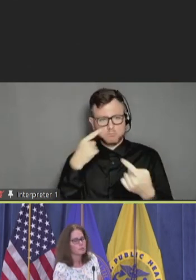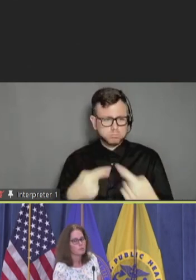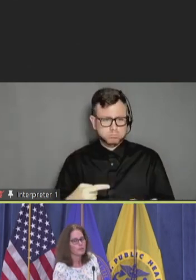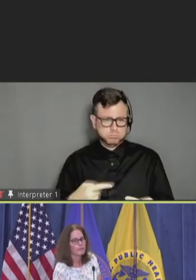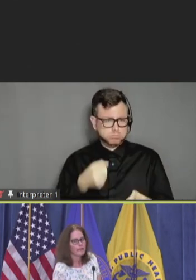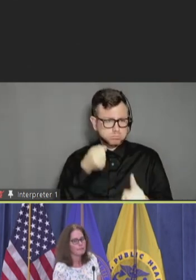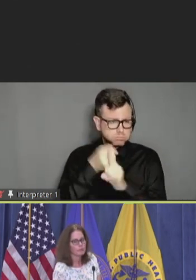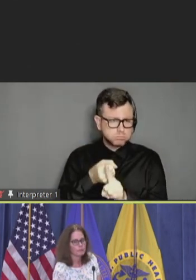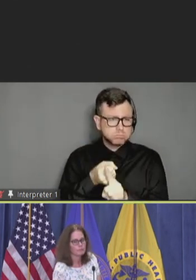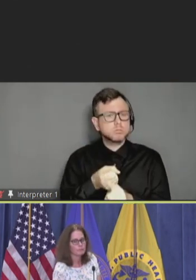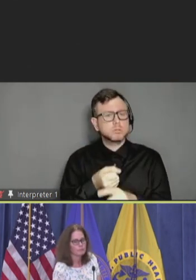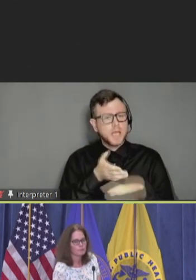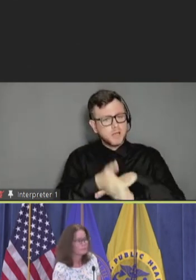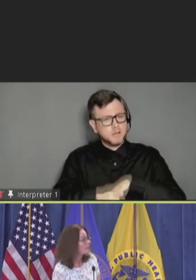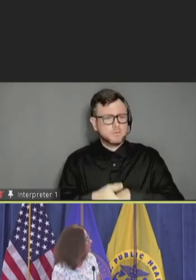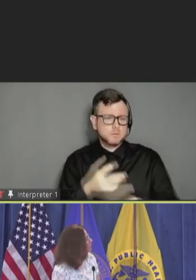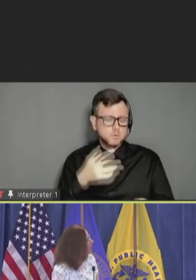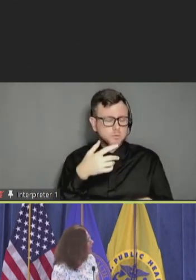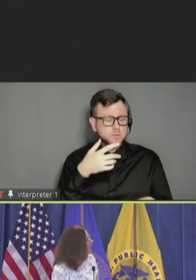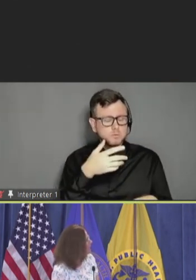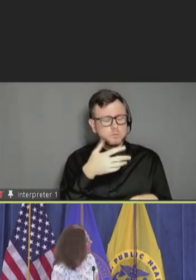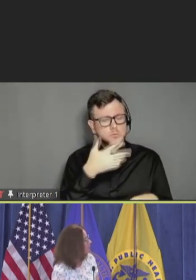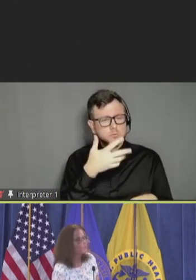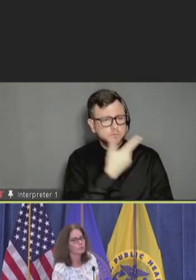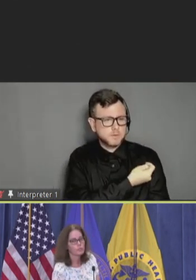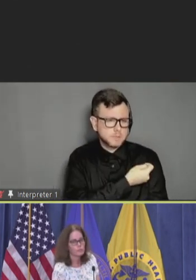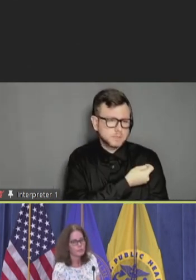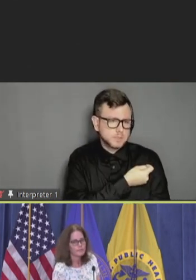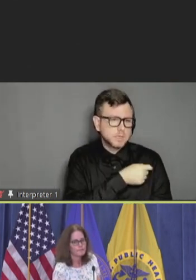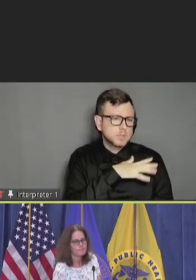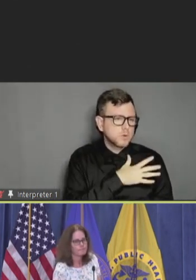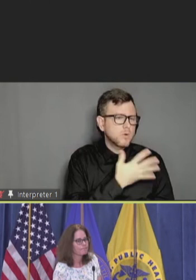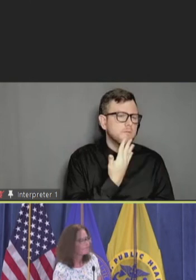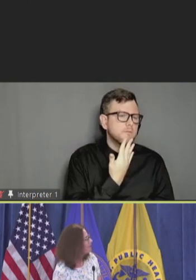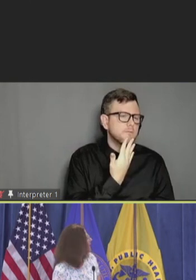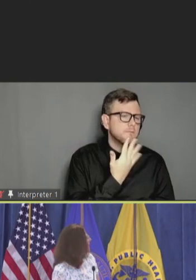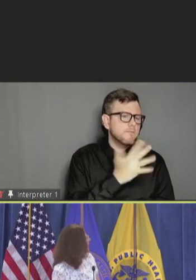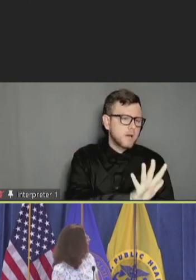2.8 million -- 2.8 cases per million doses.